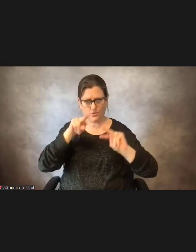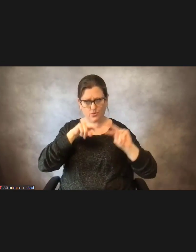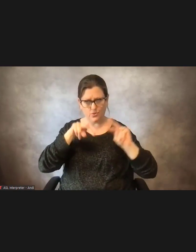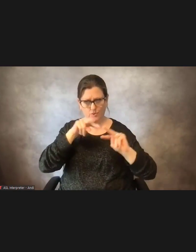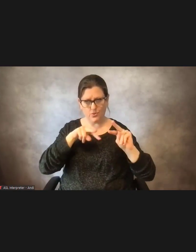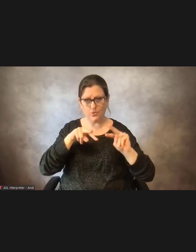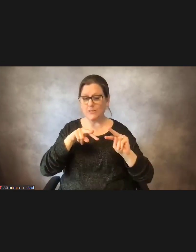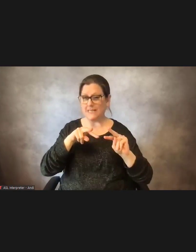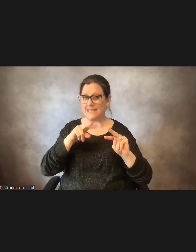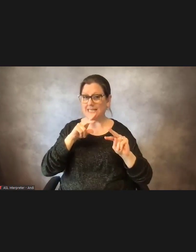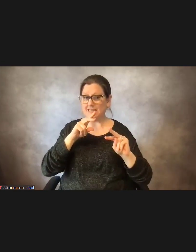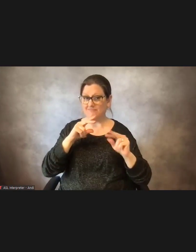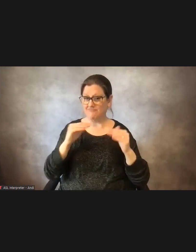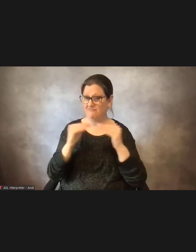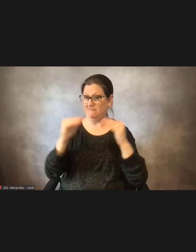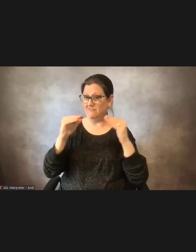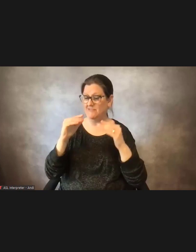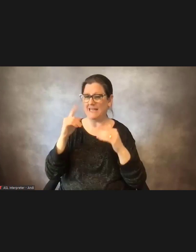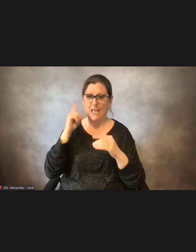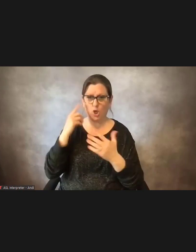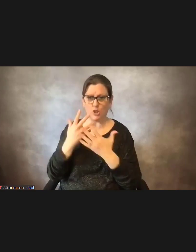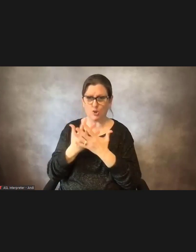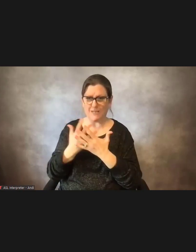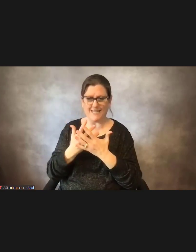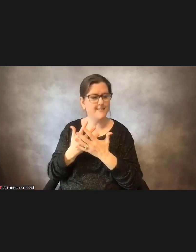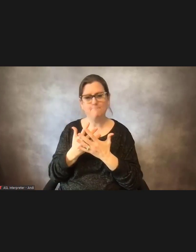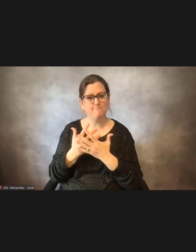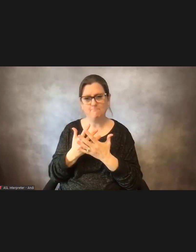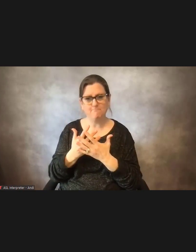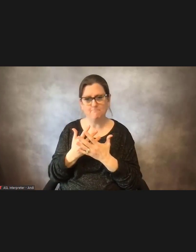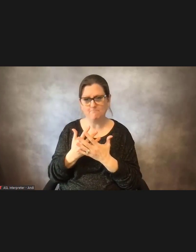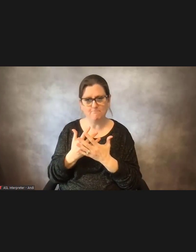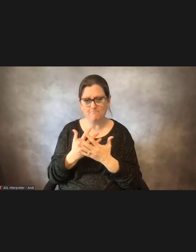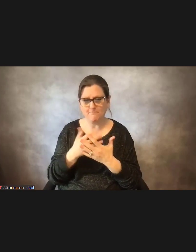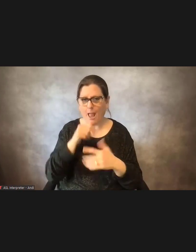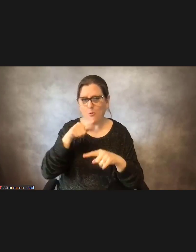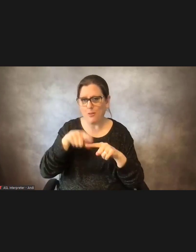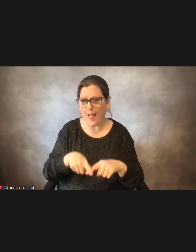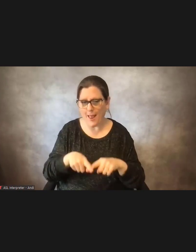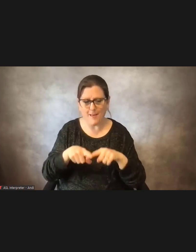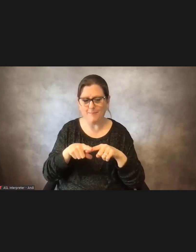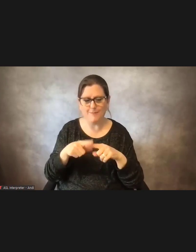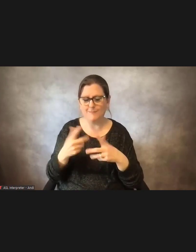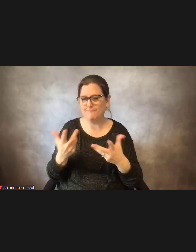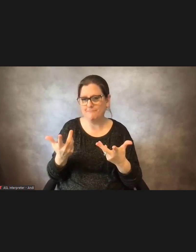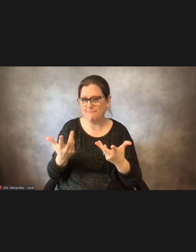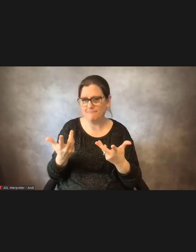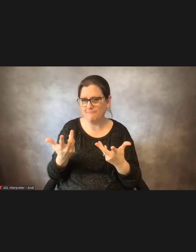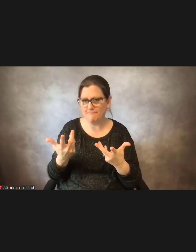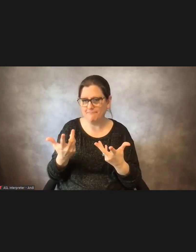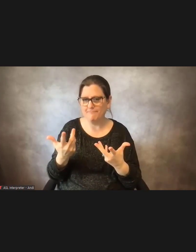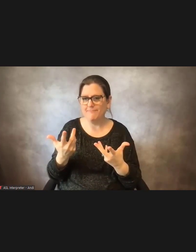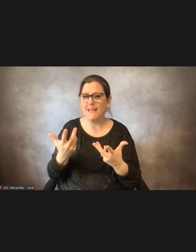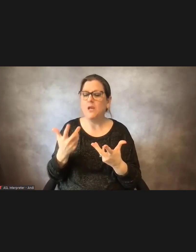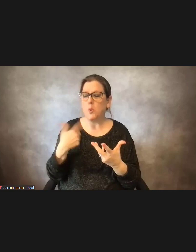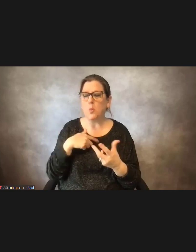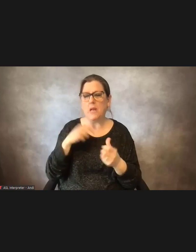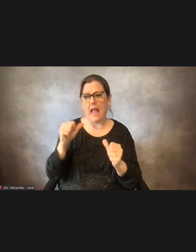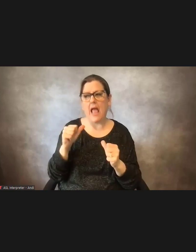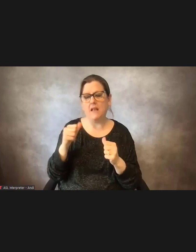constitute a hearing screening, because they're far too crude and unreliable and, frankly, we can do so much more than that because of